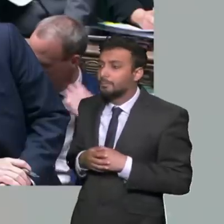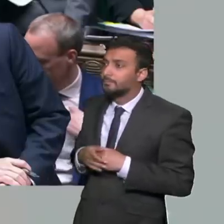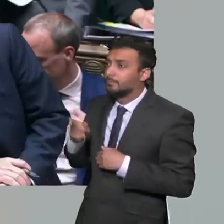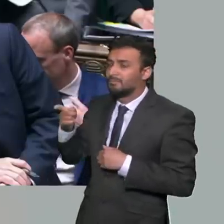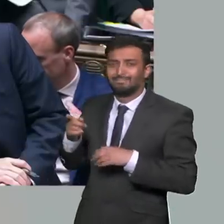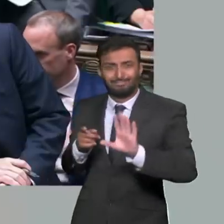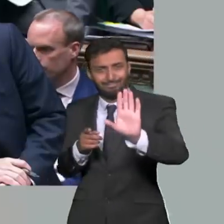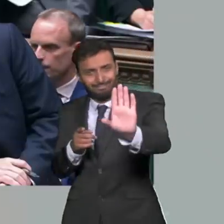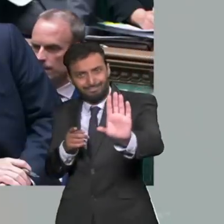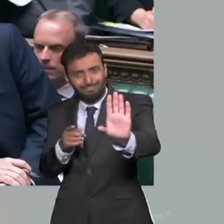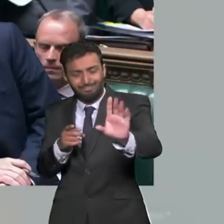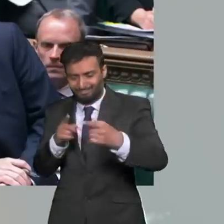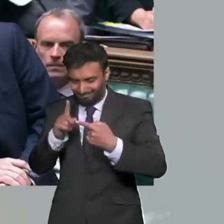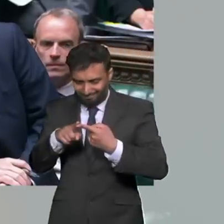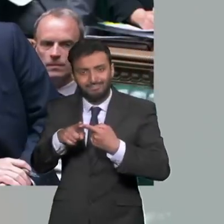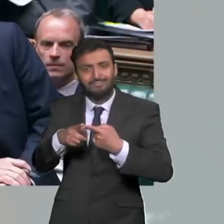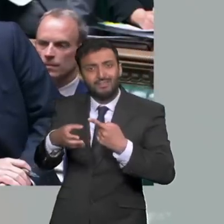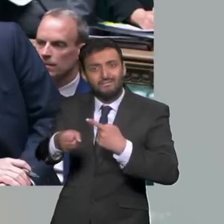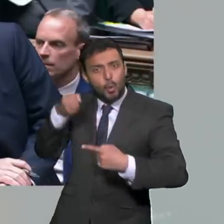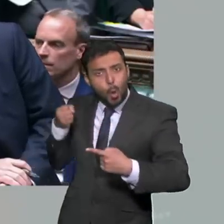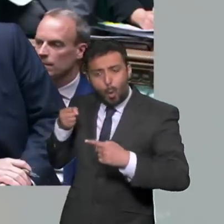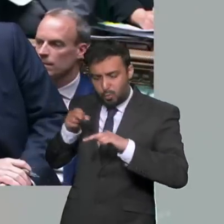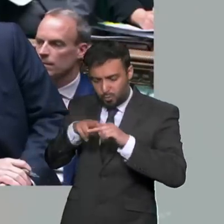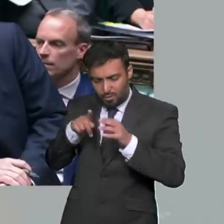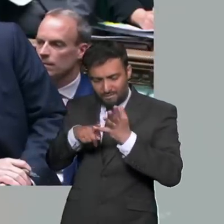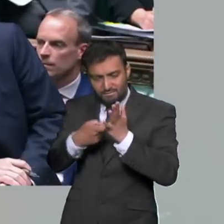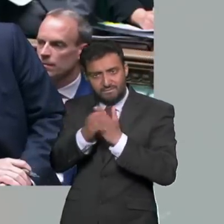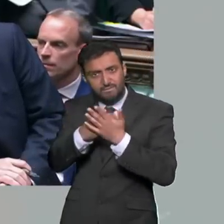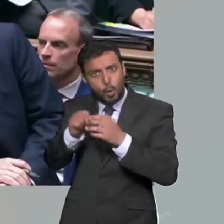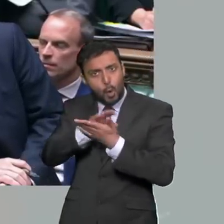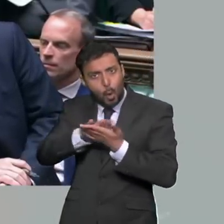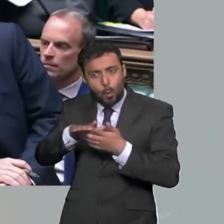since the pandemic began has been to get money into the pockets of the working people of